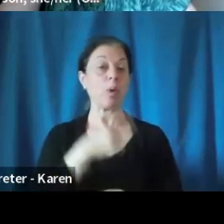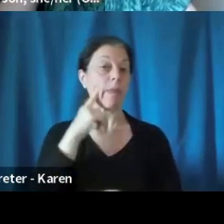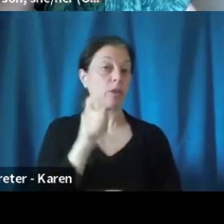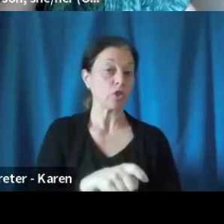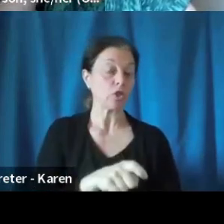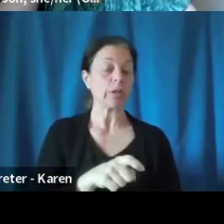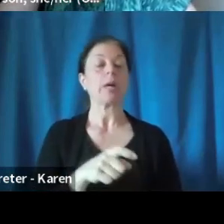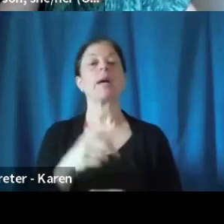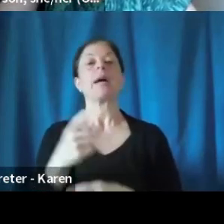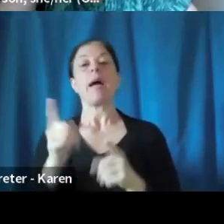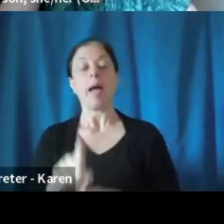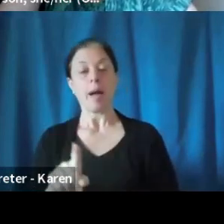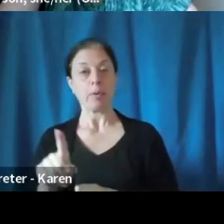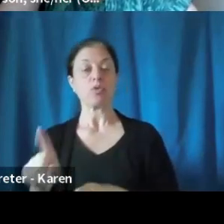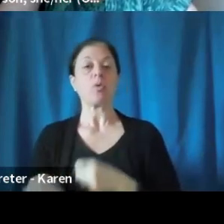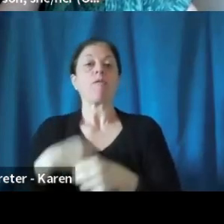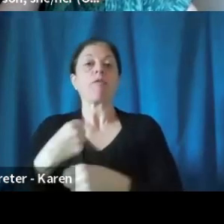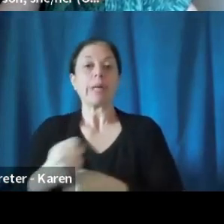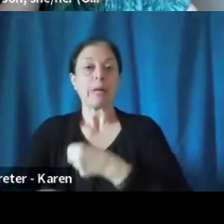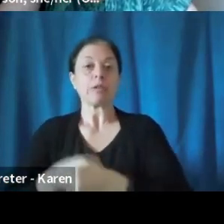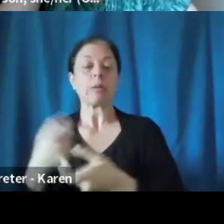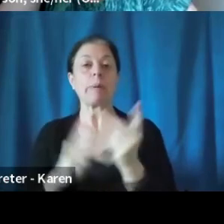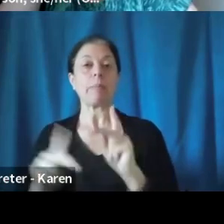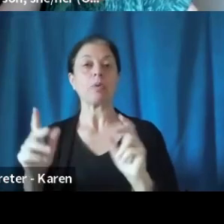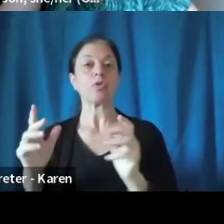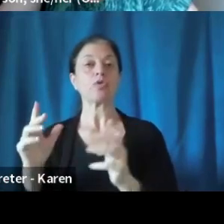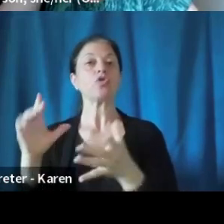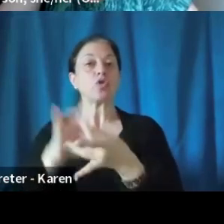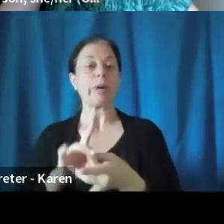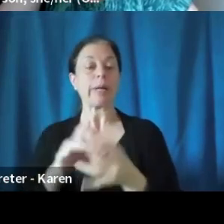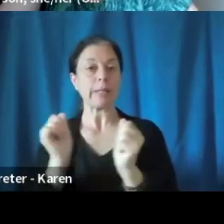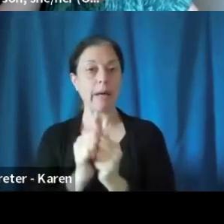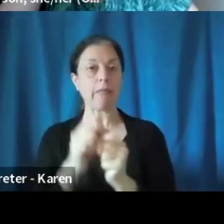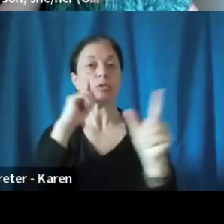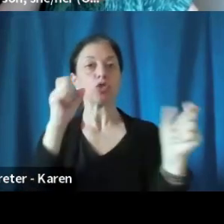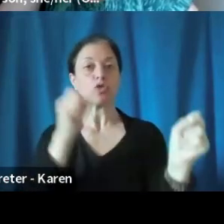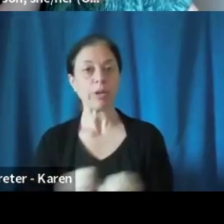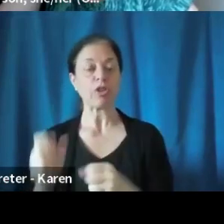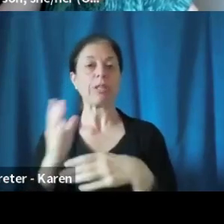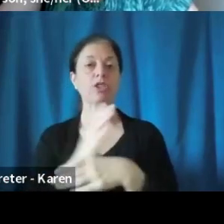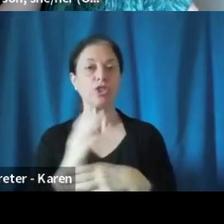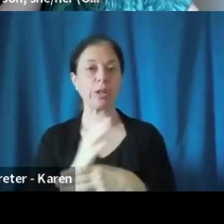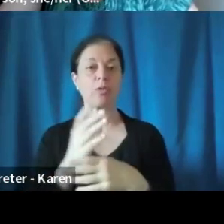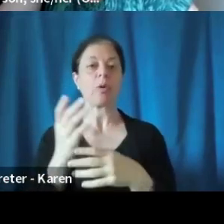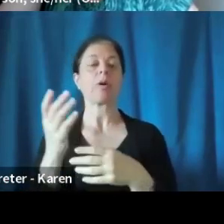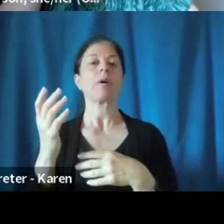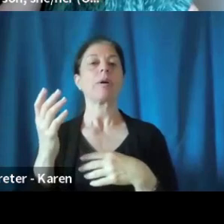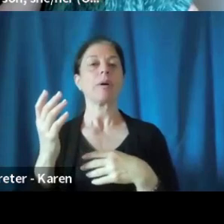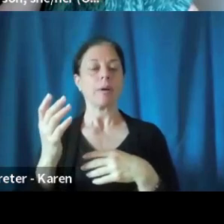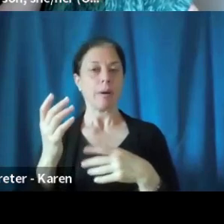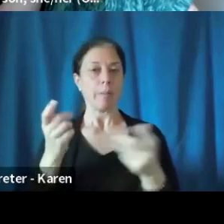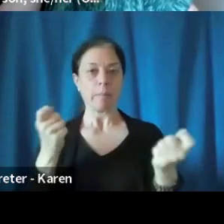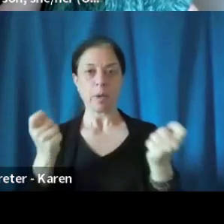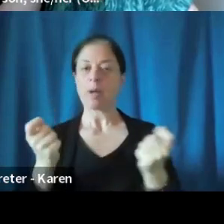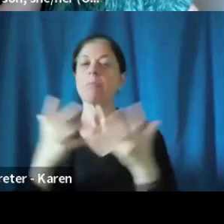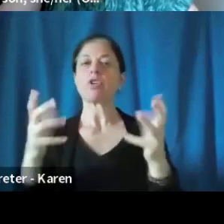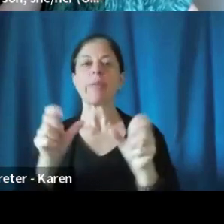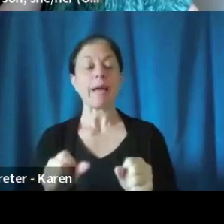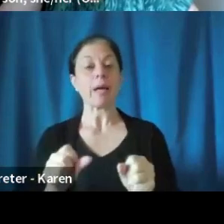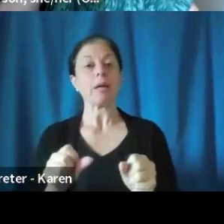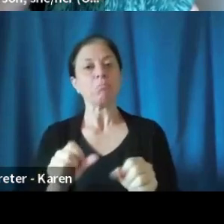never happened at the space we think it should. It happens over years of people joining together, strategizing, sharing